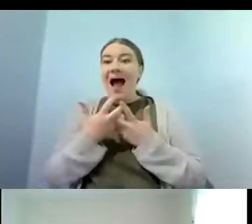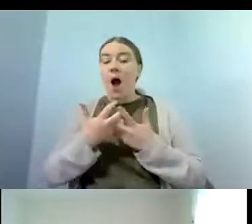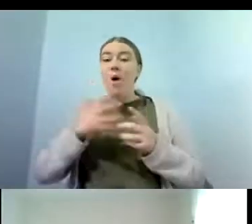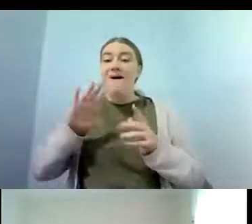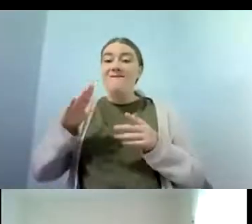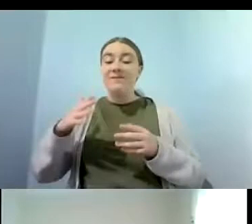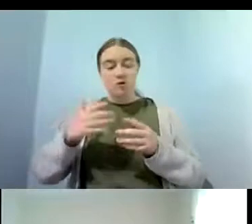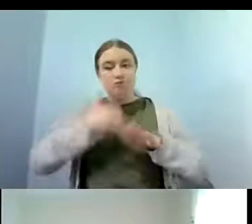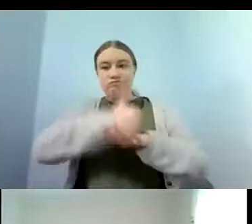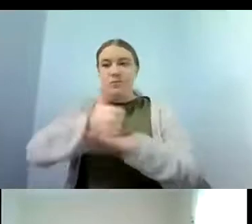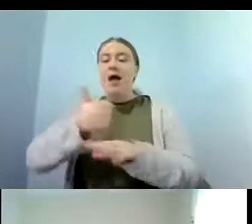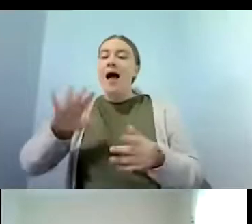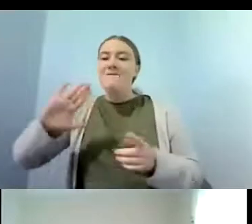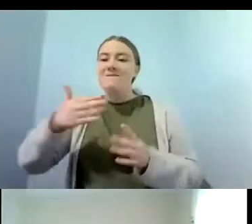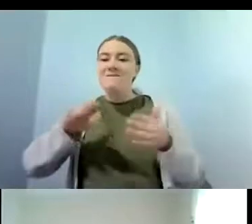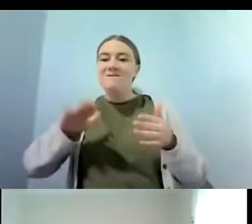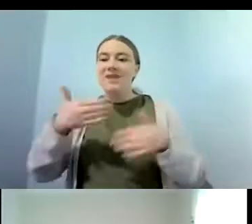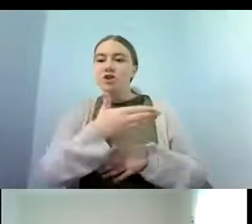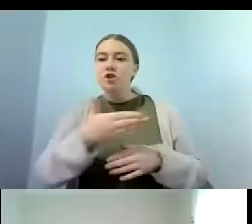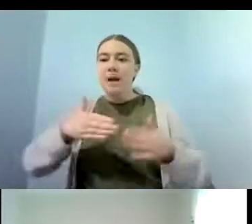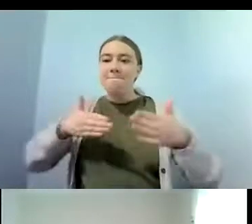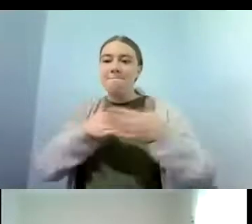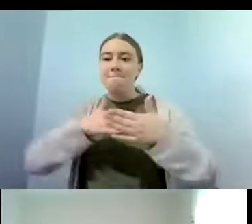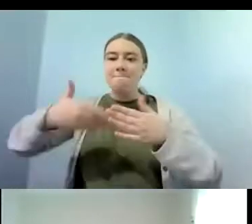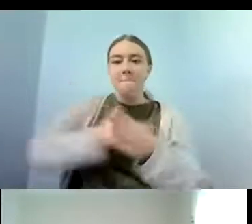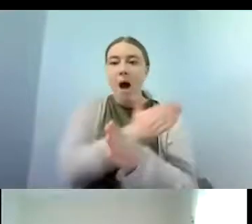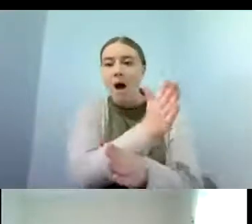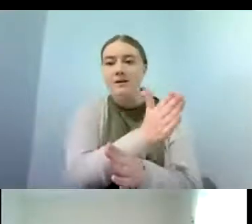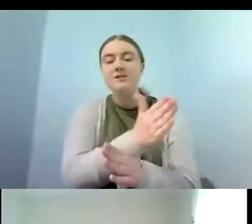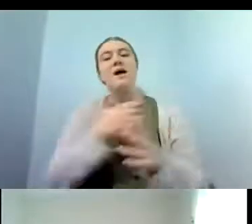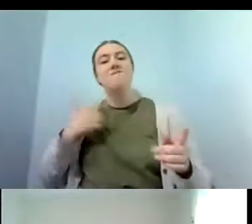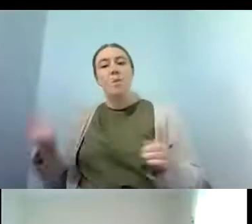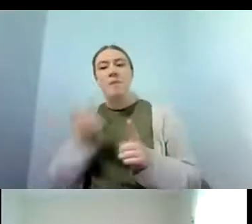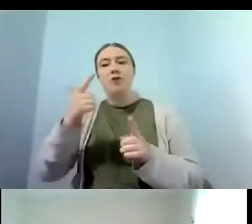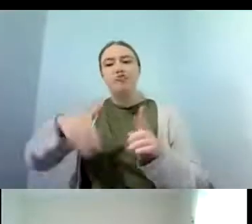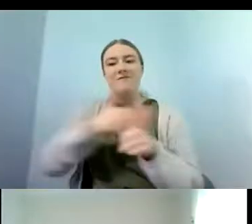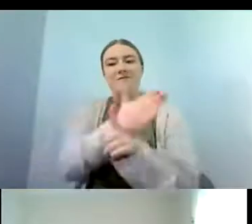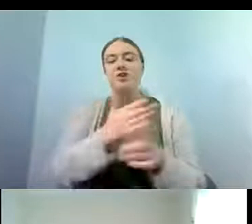at the main barriers to migratory fish on the severn and these main barriers are diglis weir